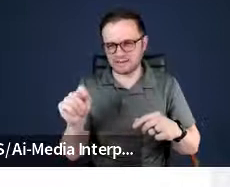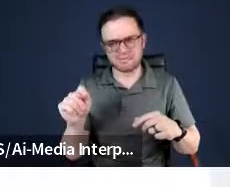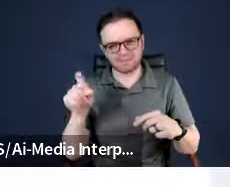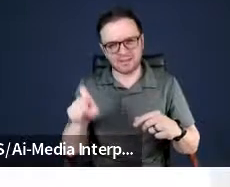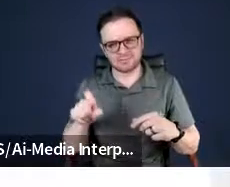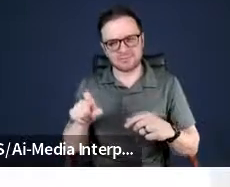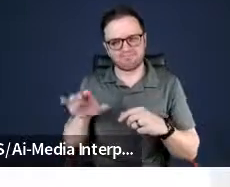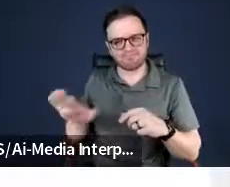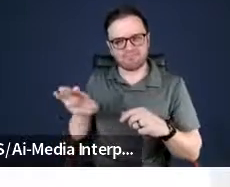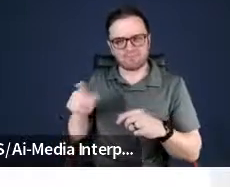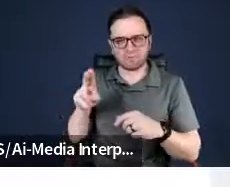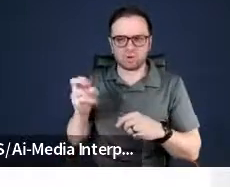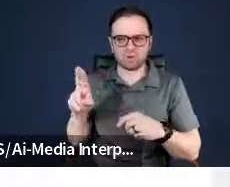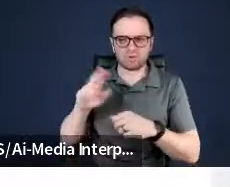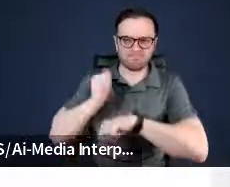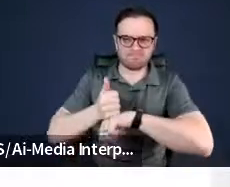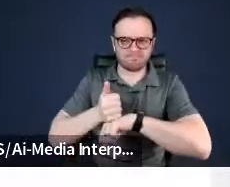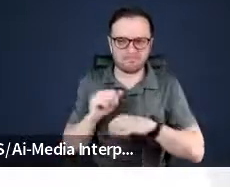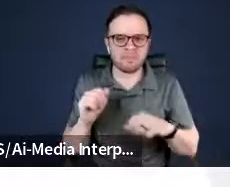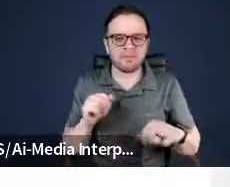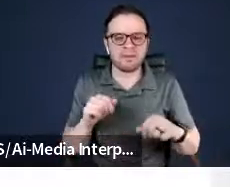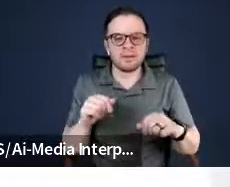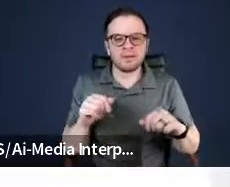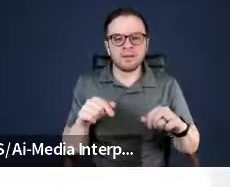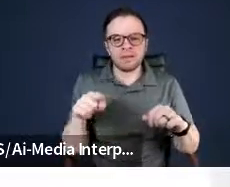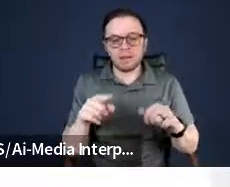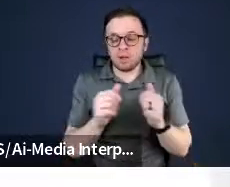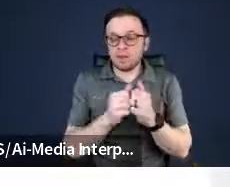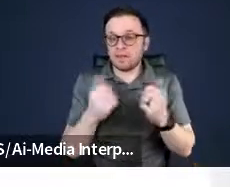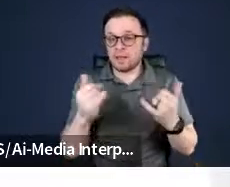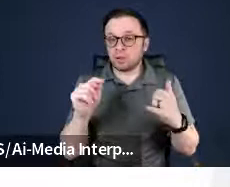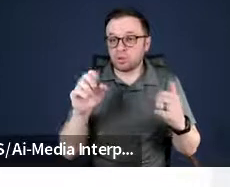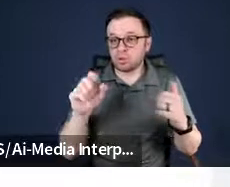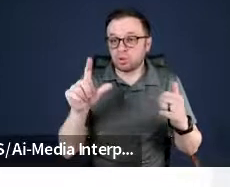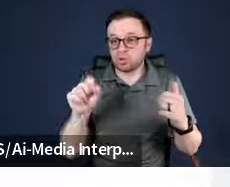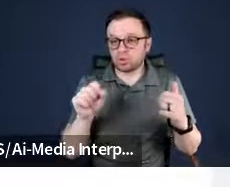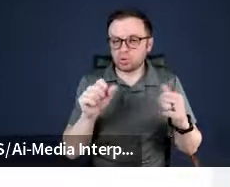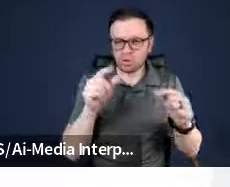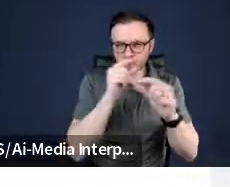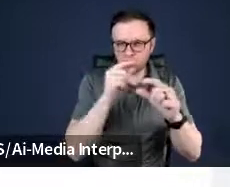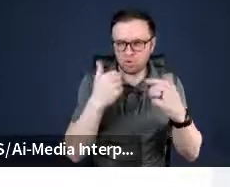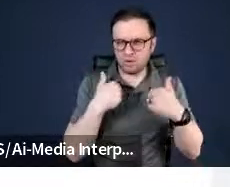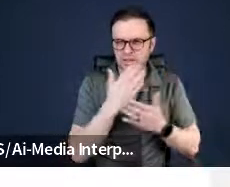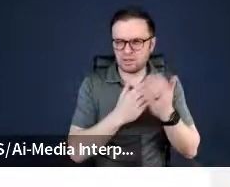, obviously again this has to be user generated, this kind of alt text you can certainly at this time,